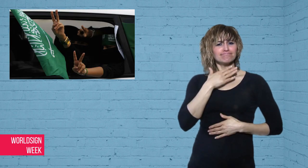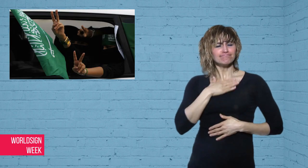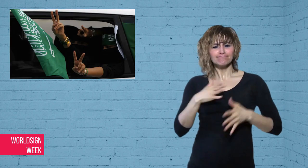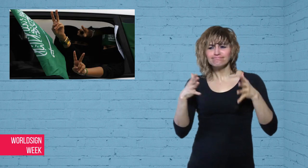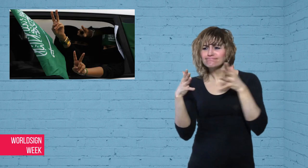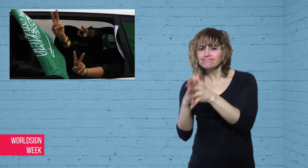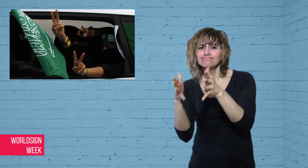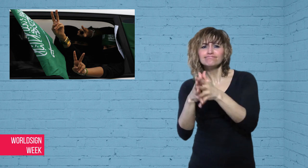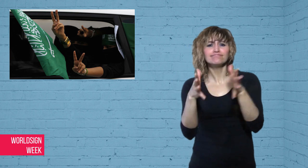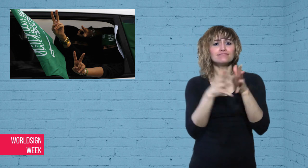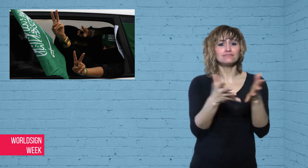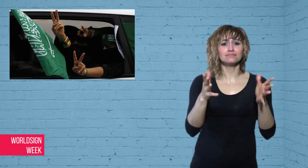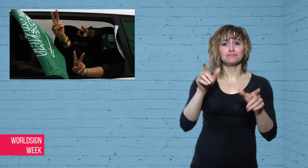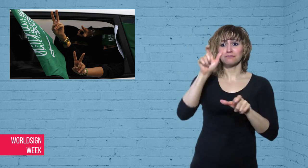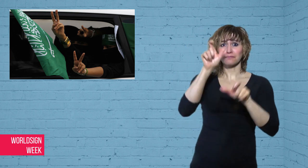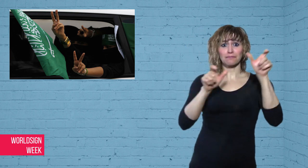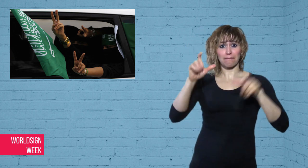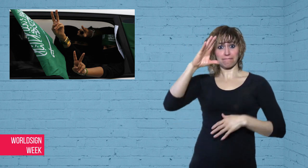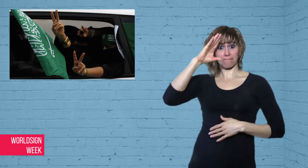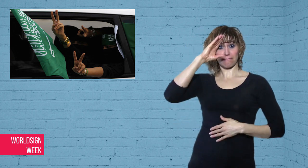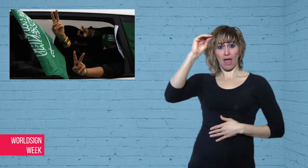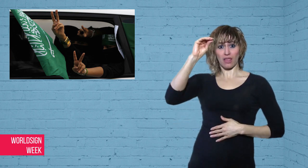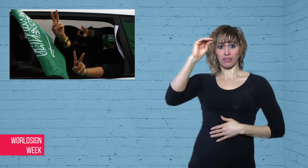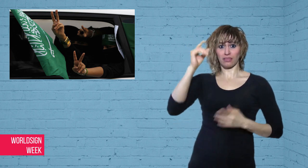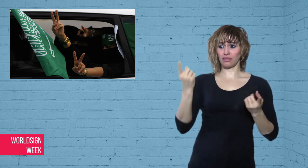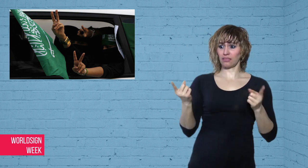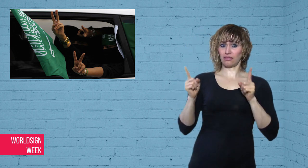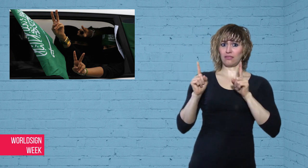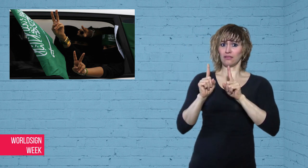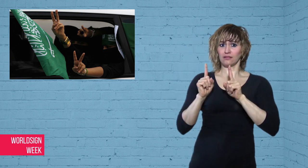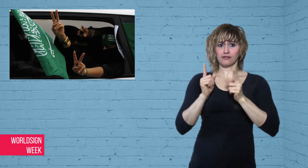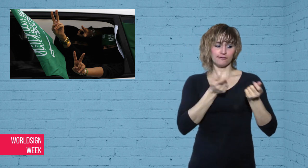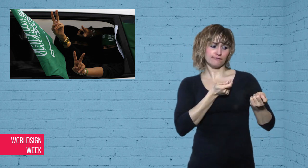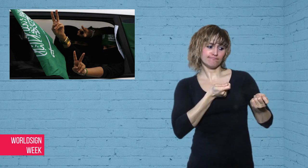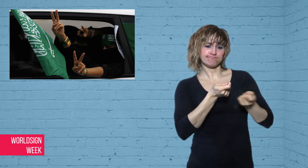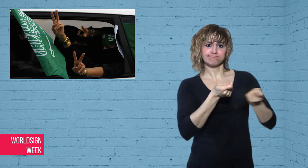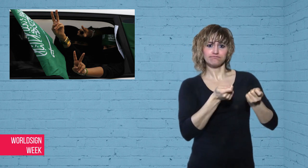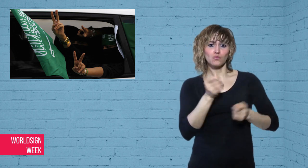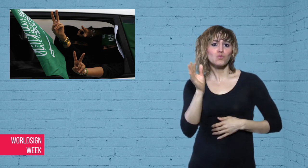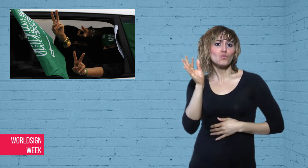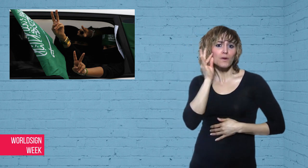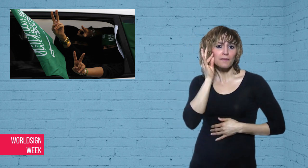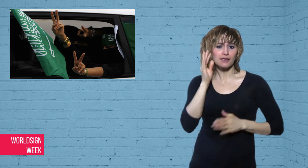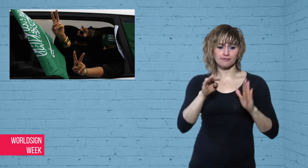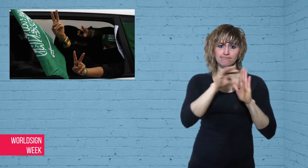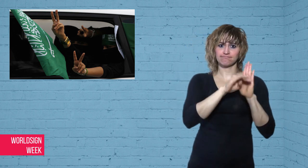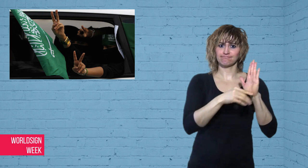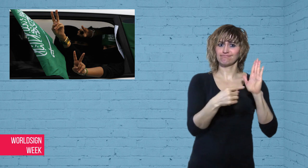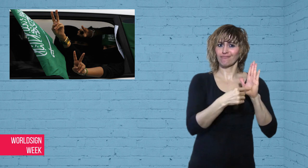right of women to drive, and end